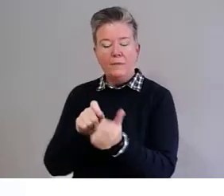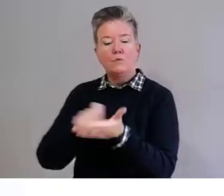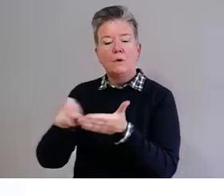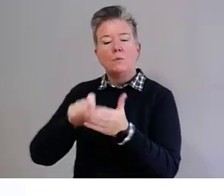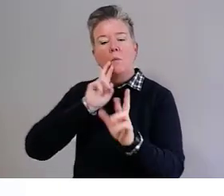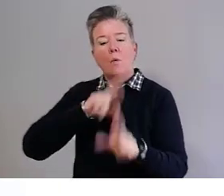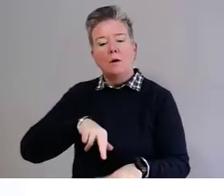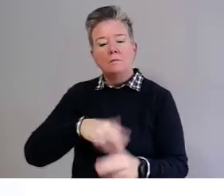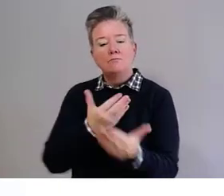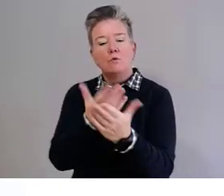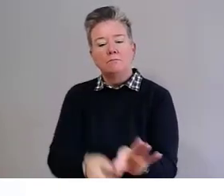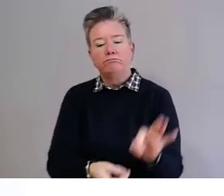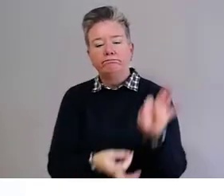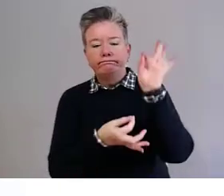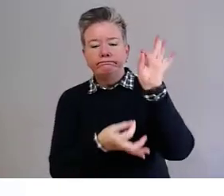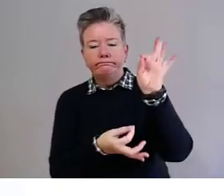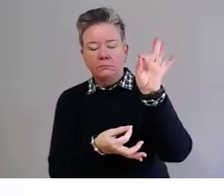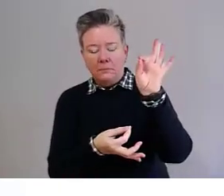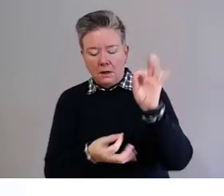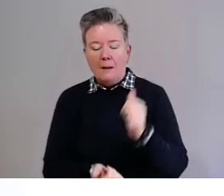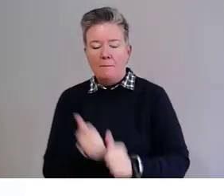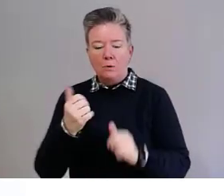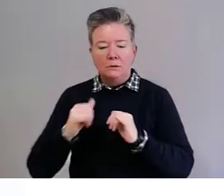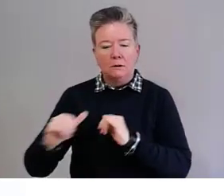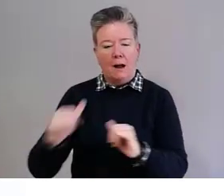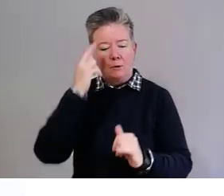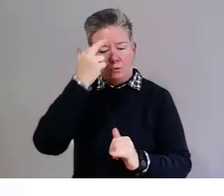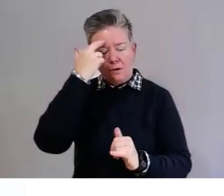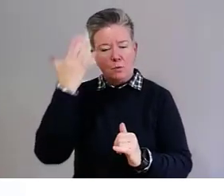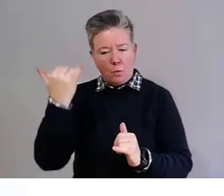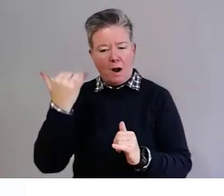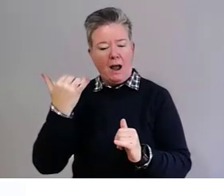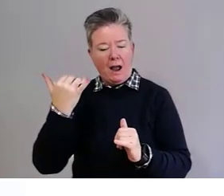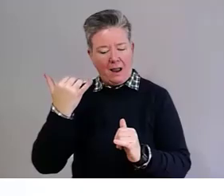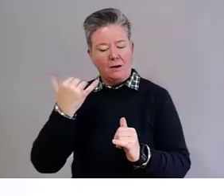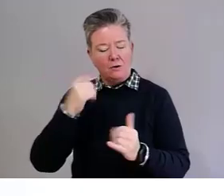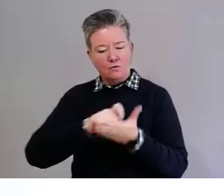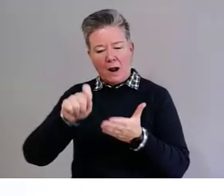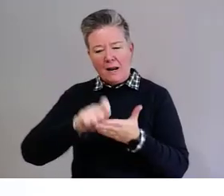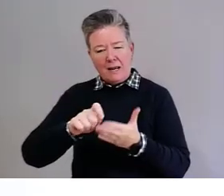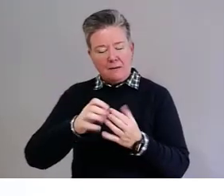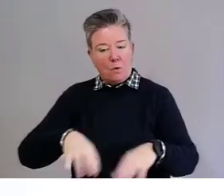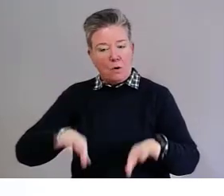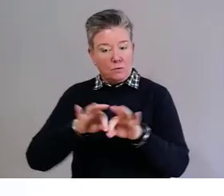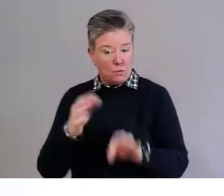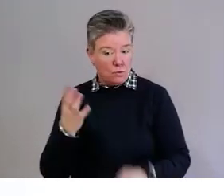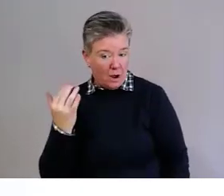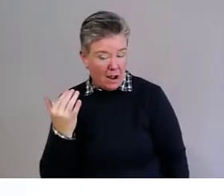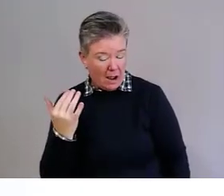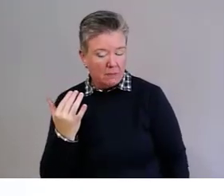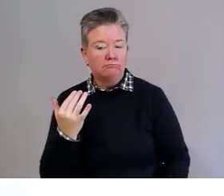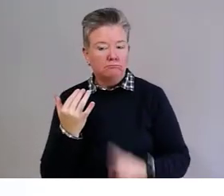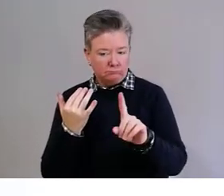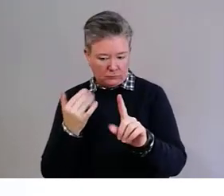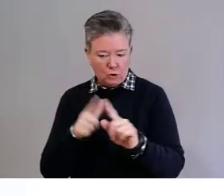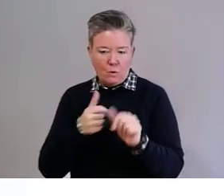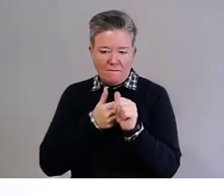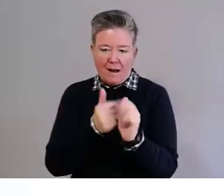Some of the most common reasons why report writing matters are legal compliance.